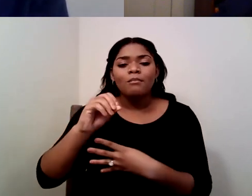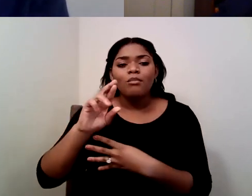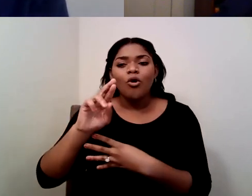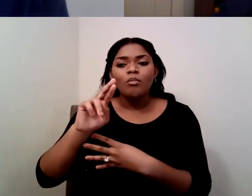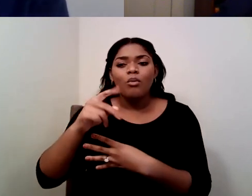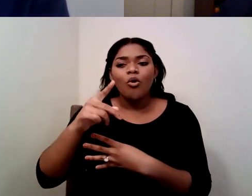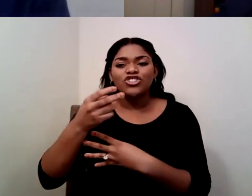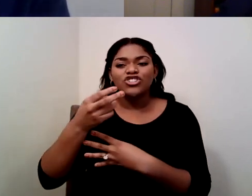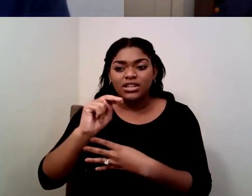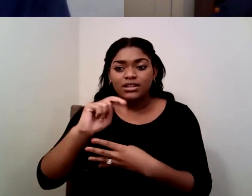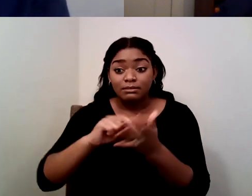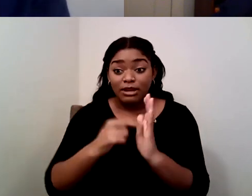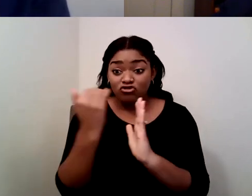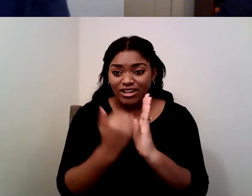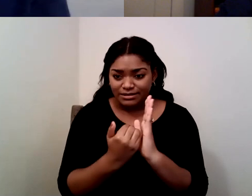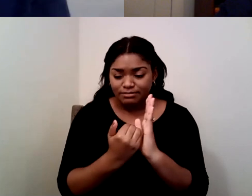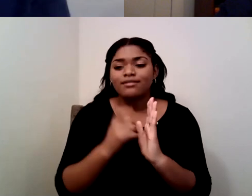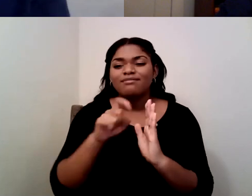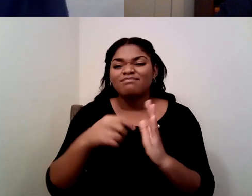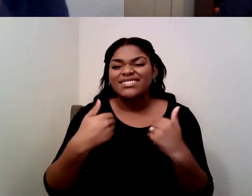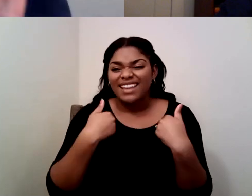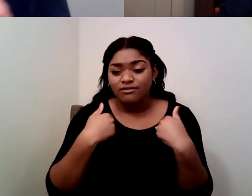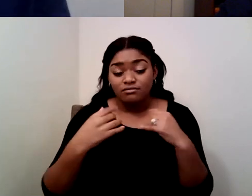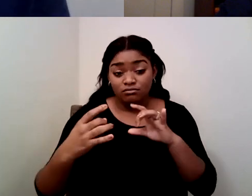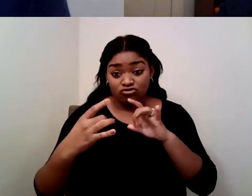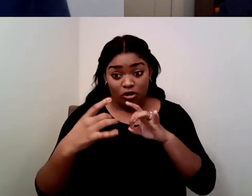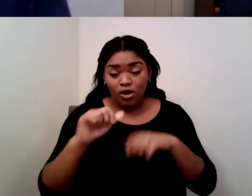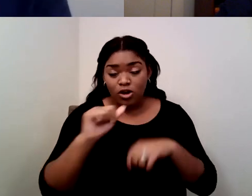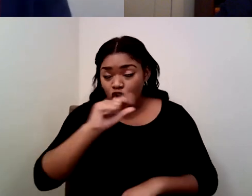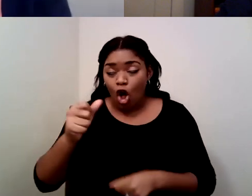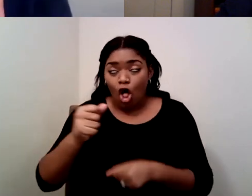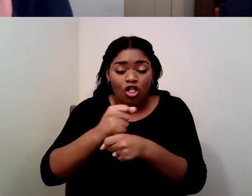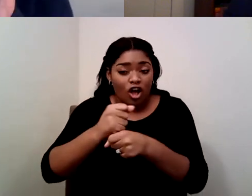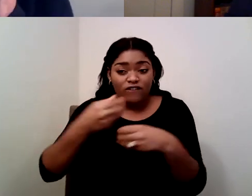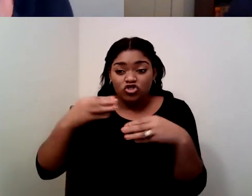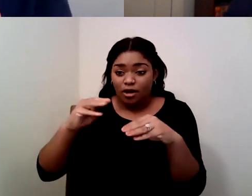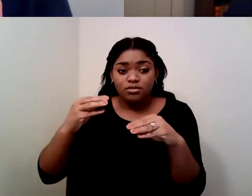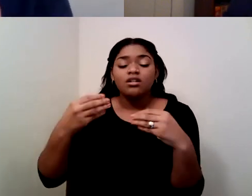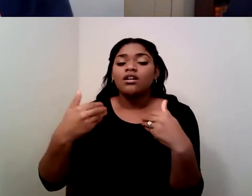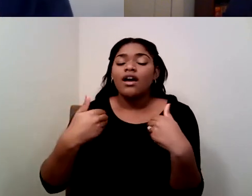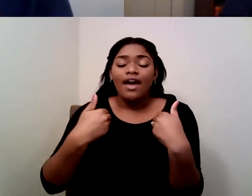have a recipe and I can tell you that Starbucks and all coffee shops are religious with their